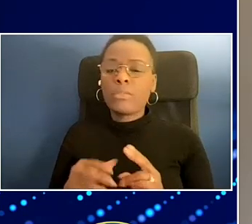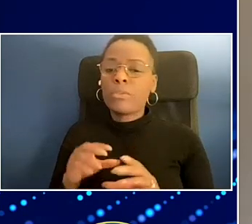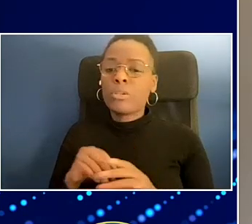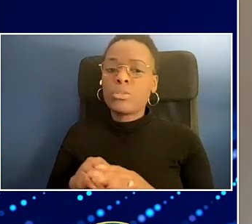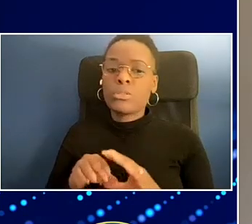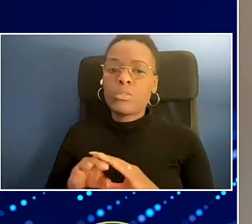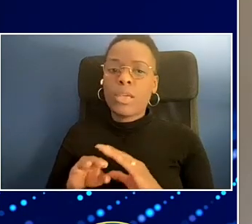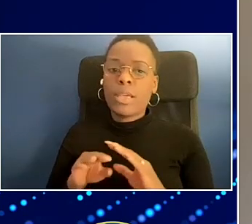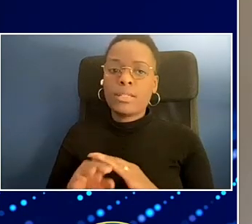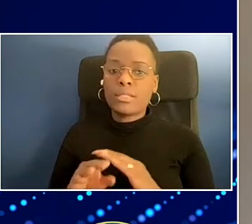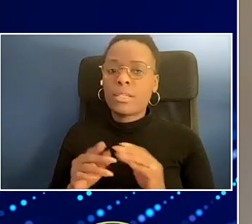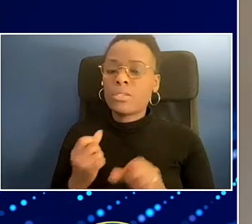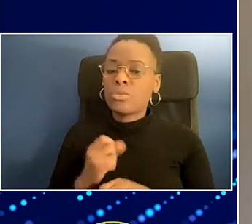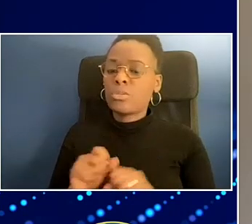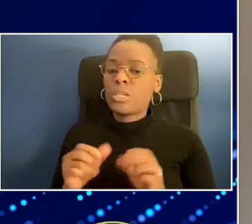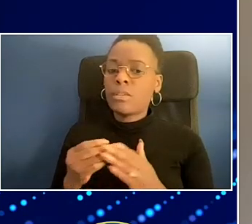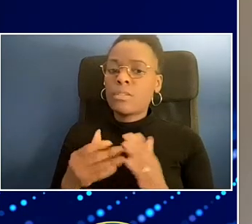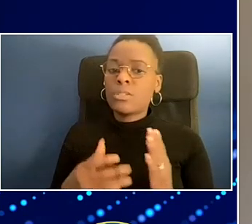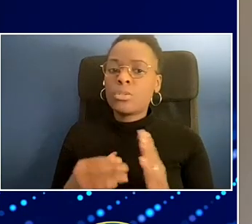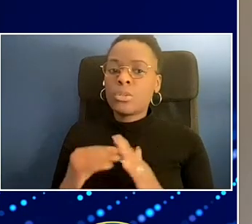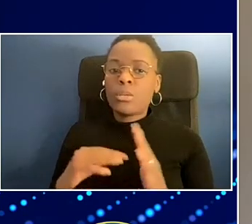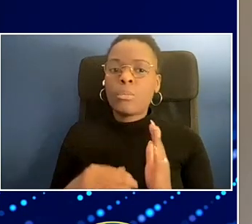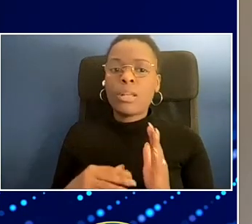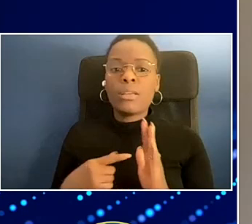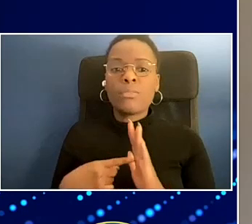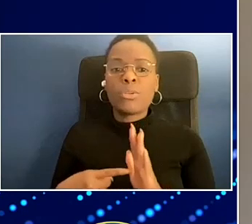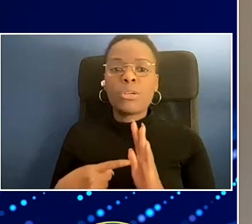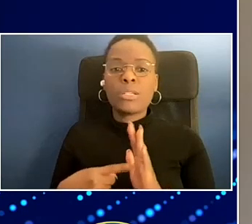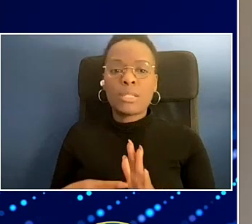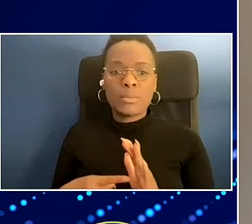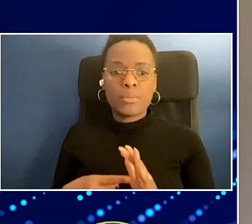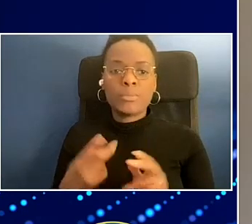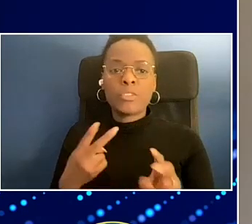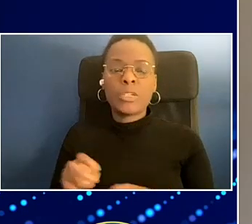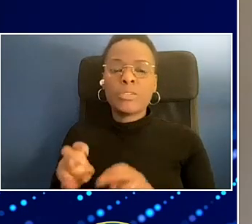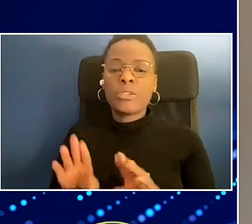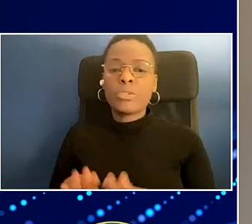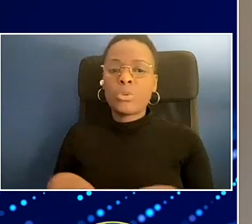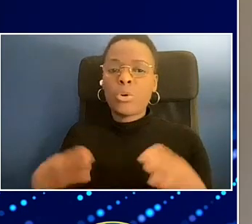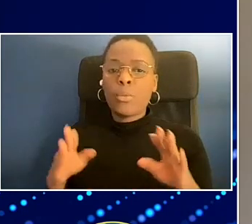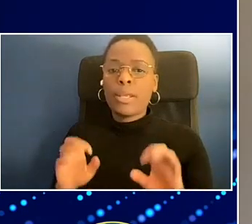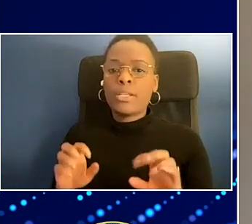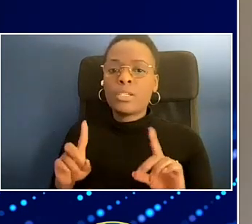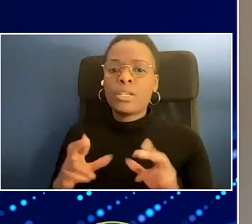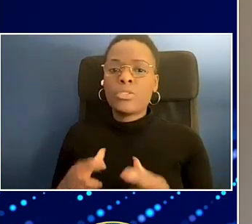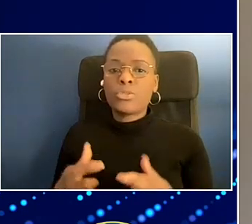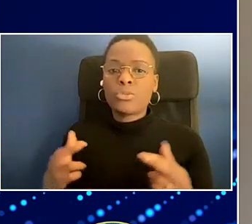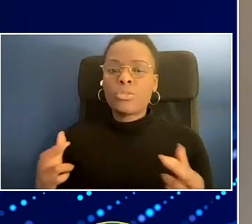to open educational resources would ensure high-quality and free textbooks to students. Recently, 54 student governments